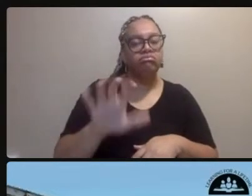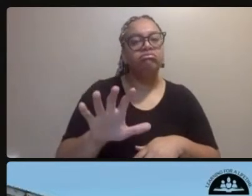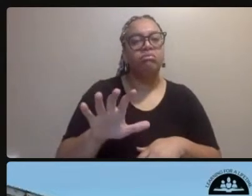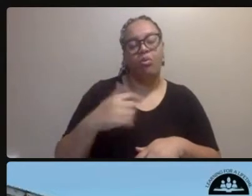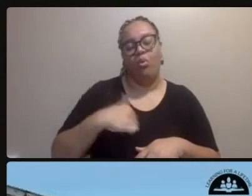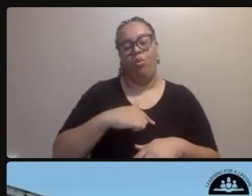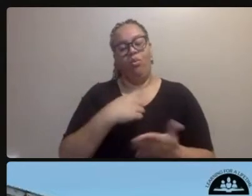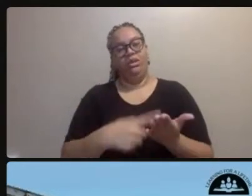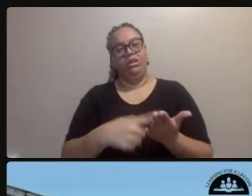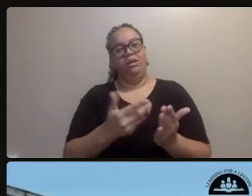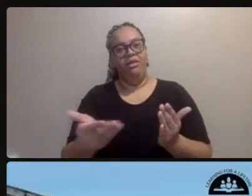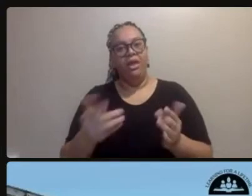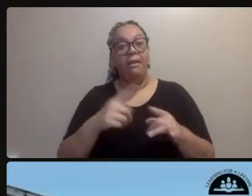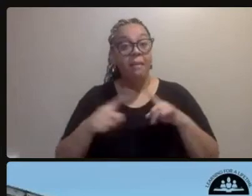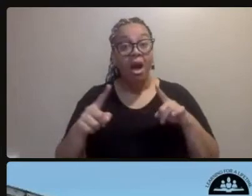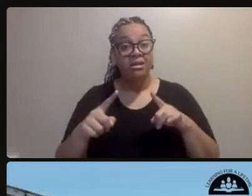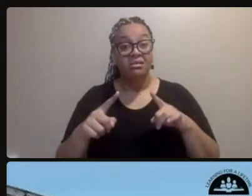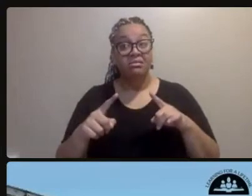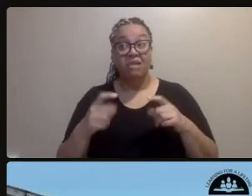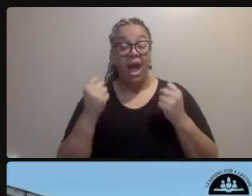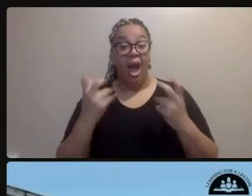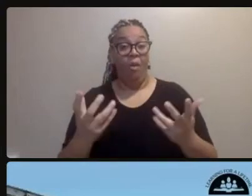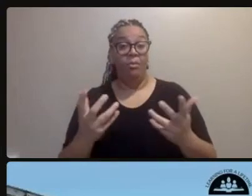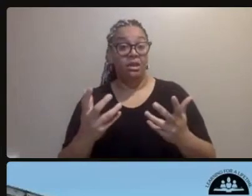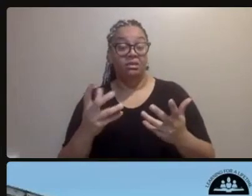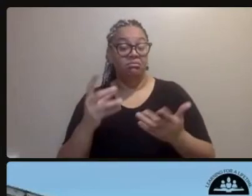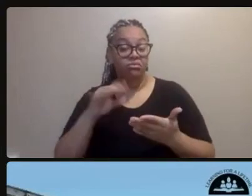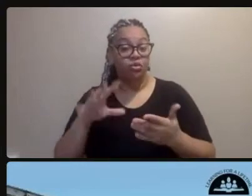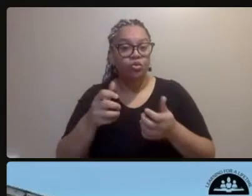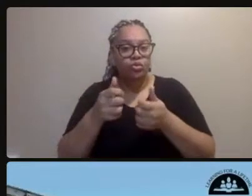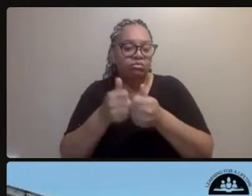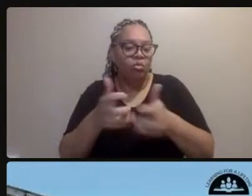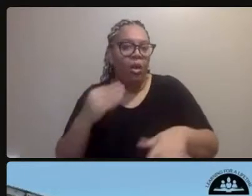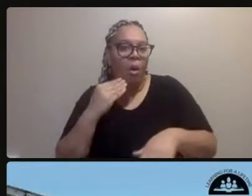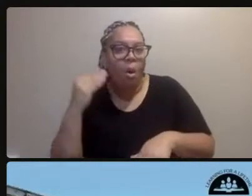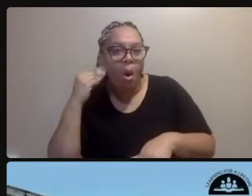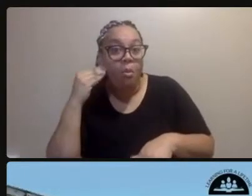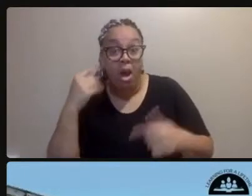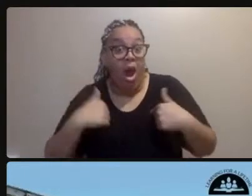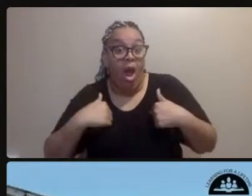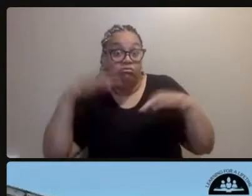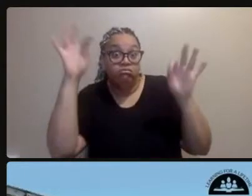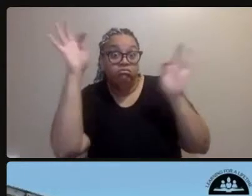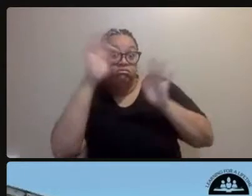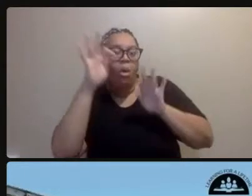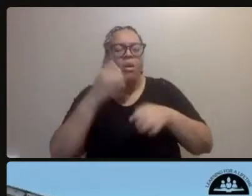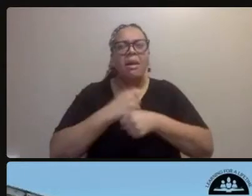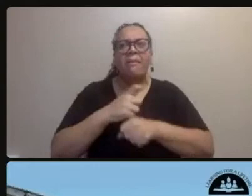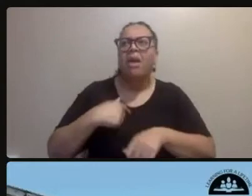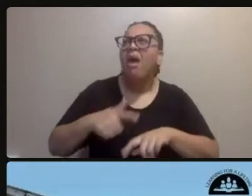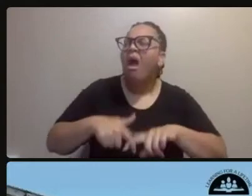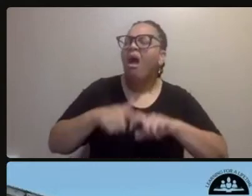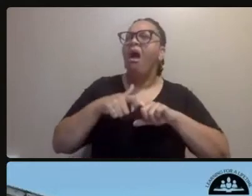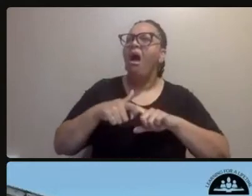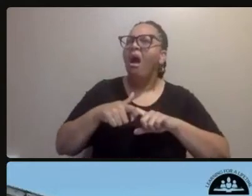HAVING A DISCUSSION ABOUT SOMETHING AND IT CAME OUT WHEN WE WERE DISCUSSING THINGS THAT